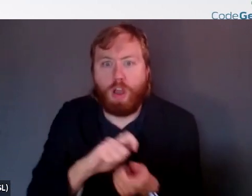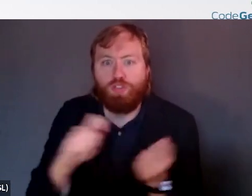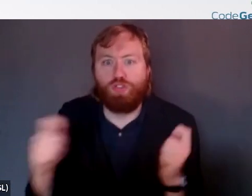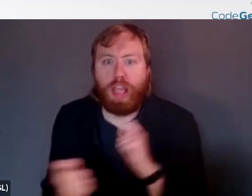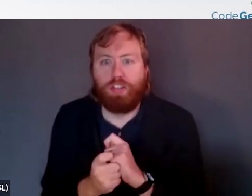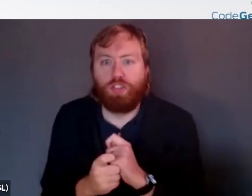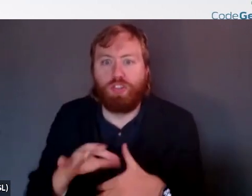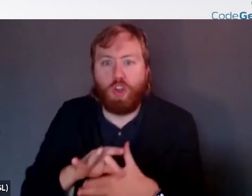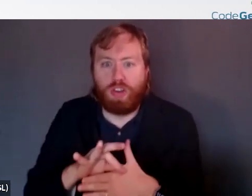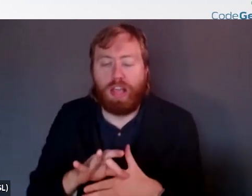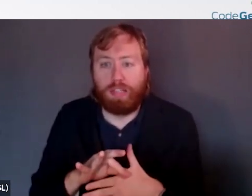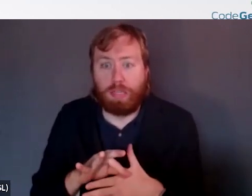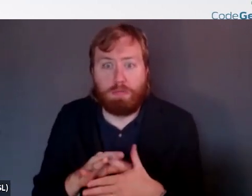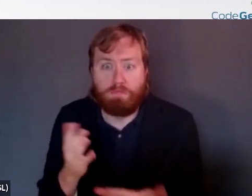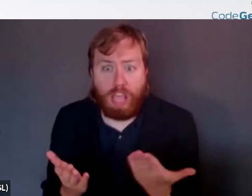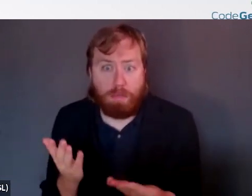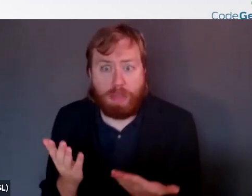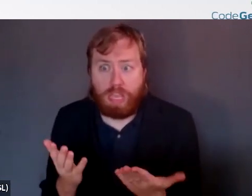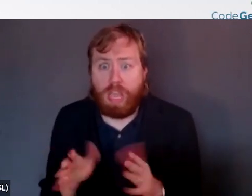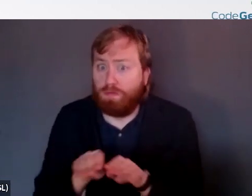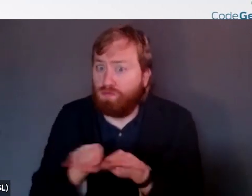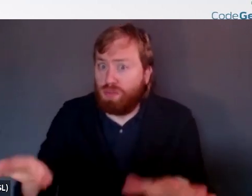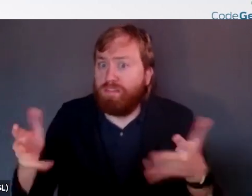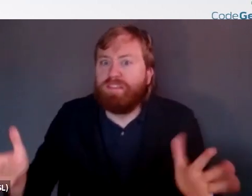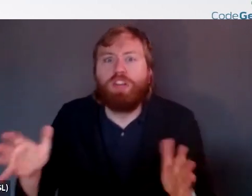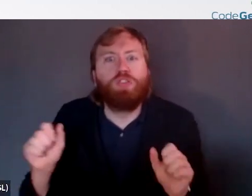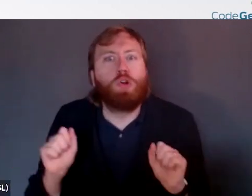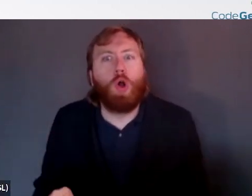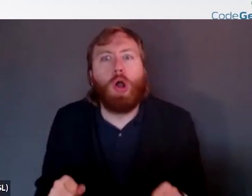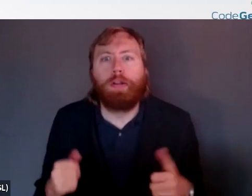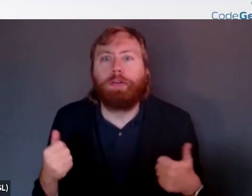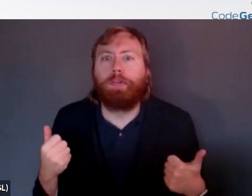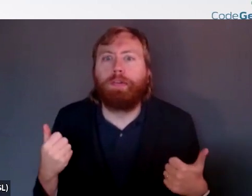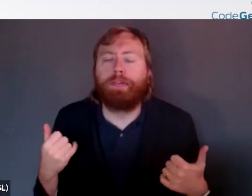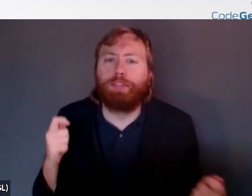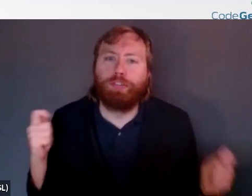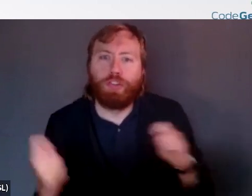after it's launched, it could still change. The accessibility could still change. For example,